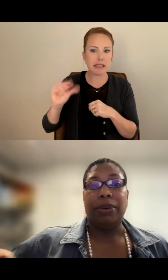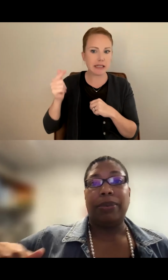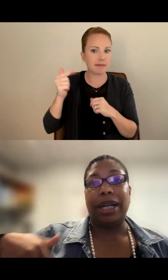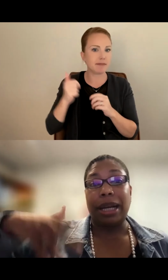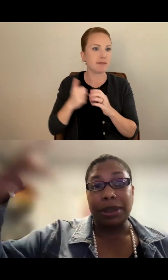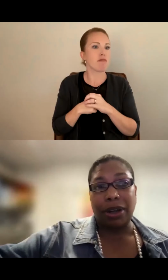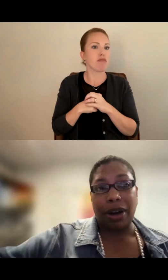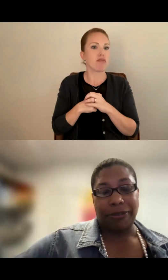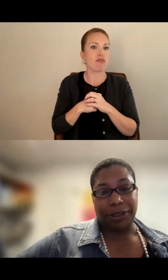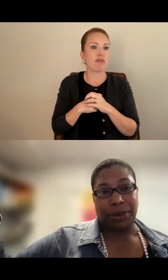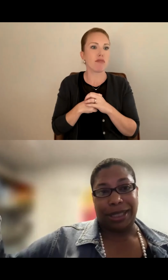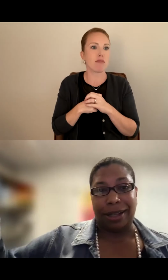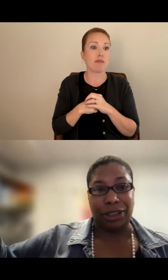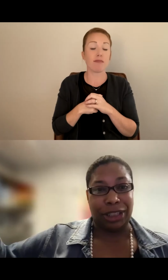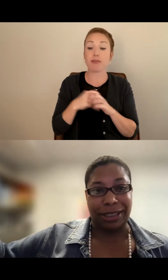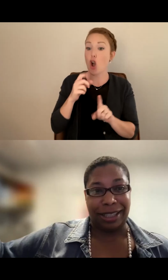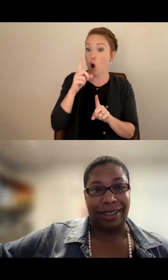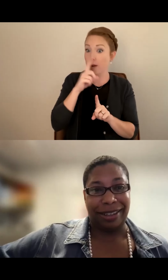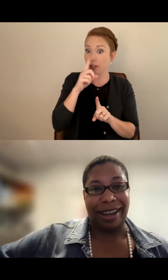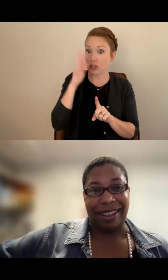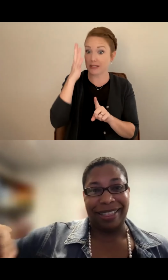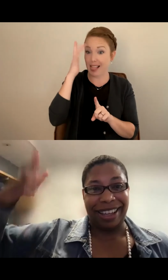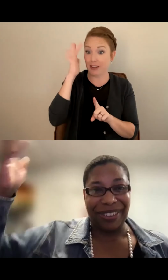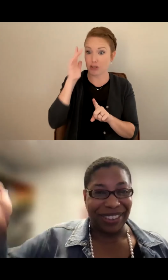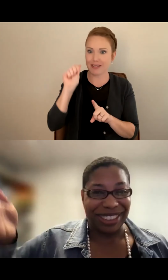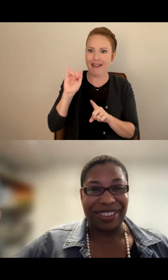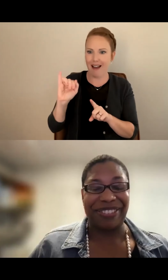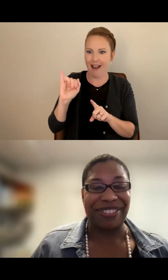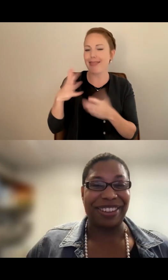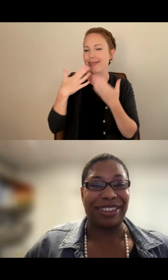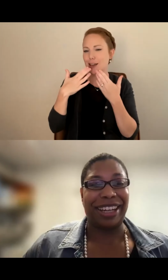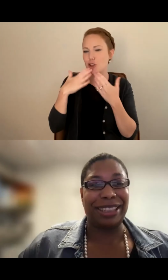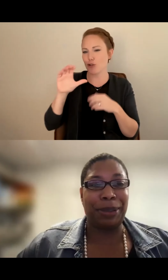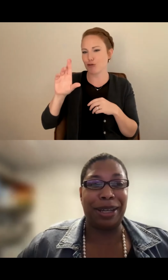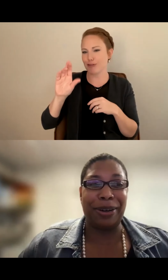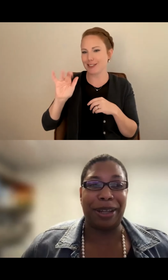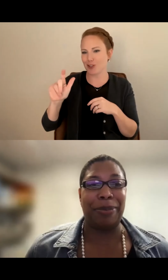When it comes to artificial intelligence, and thank you Crystal for speaking earlier